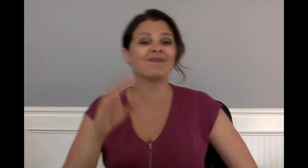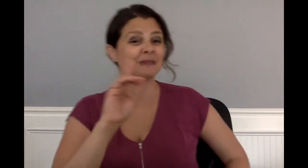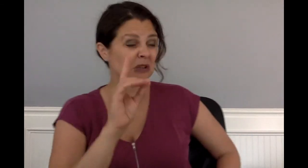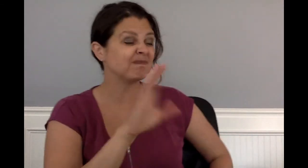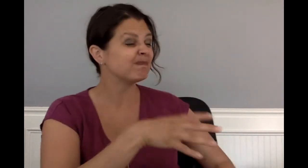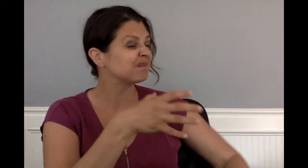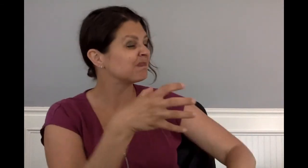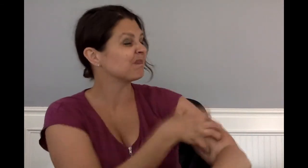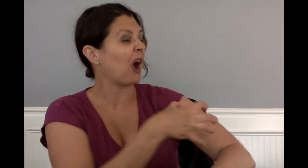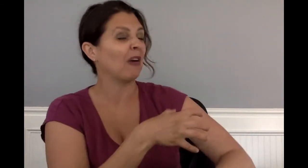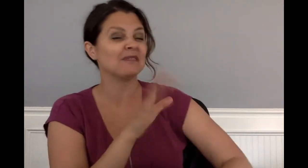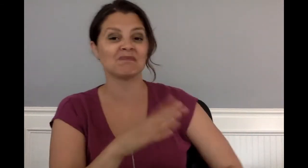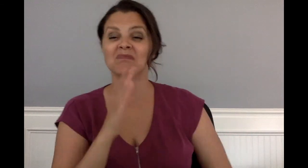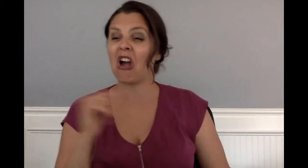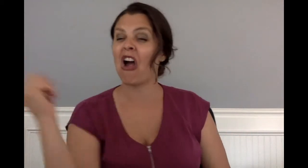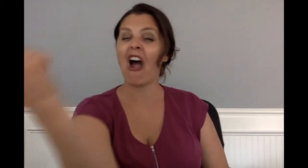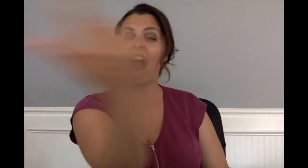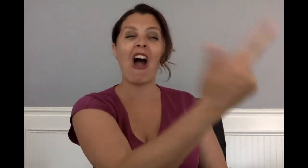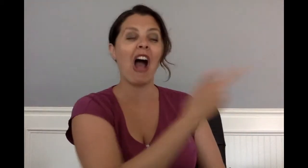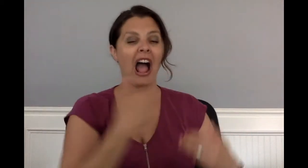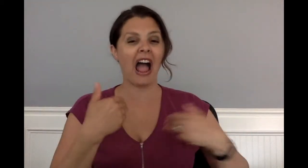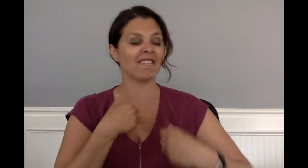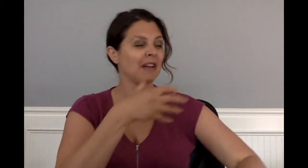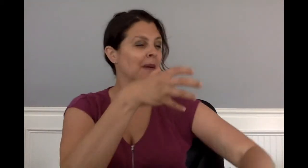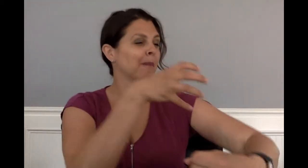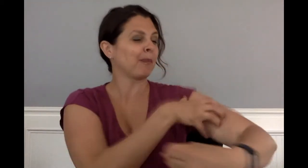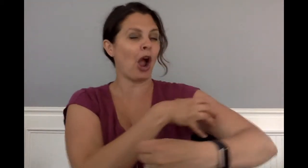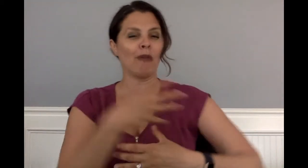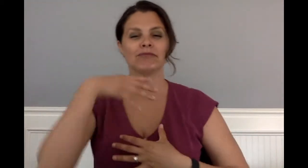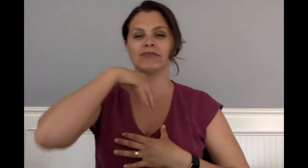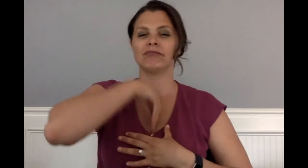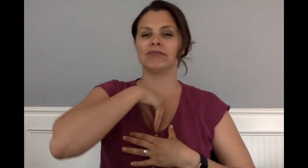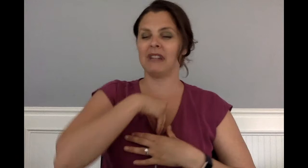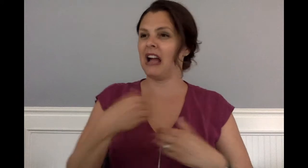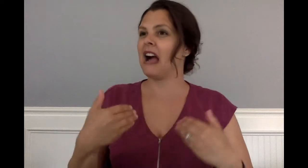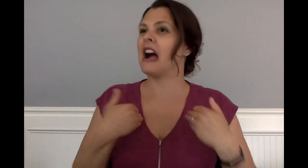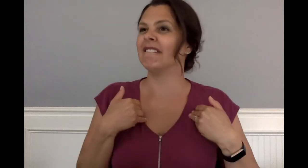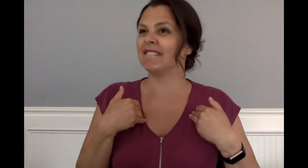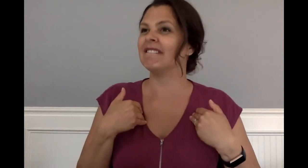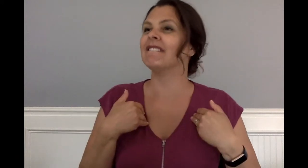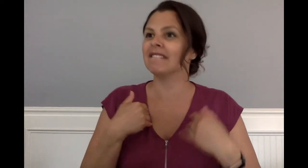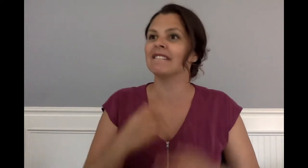“Power,” Desdemona said. “We all have our own power.”